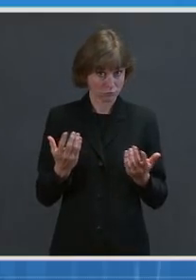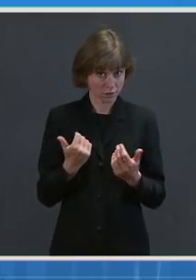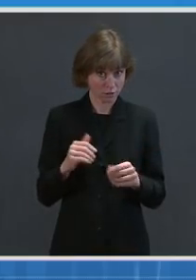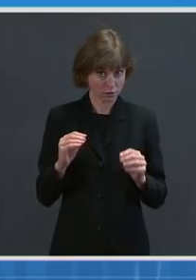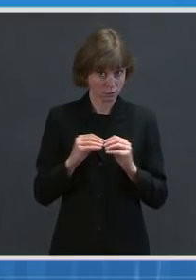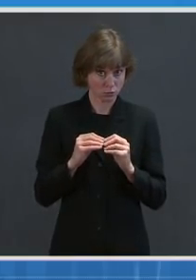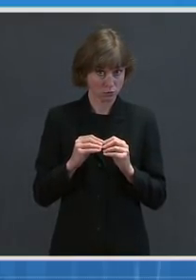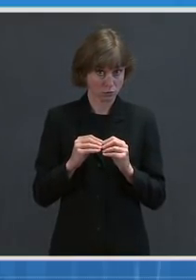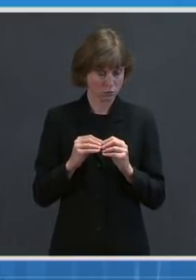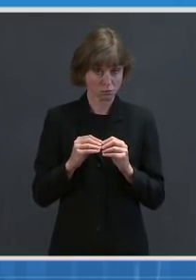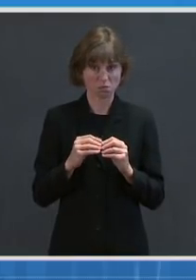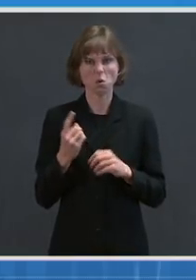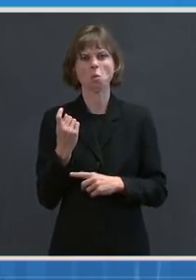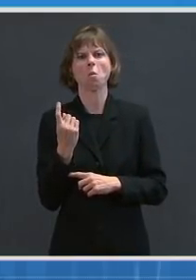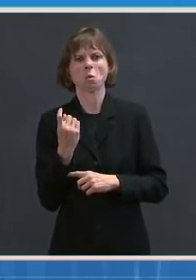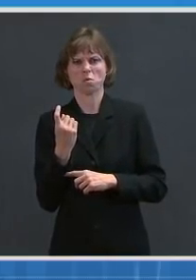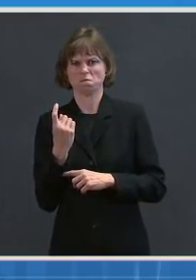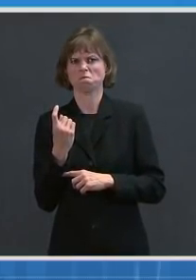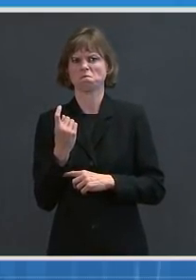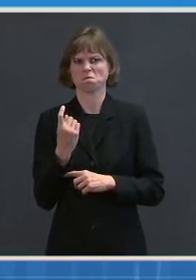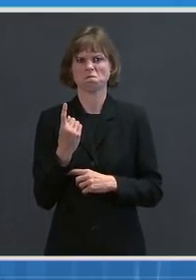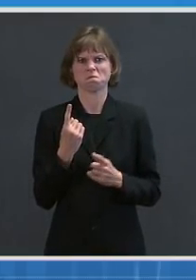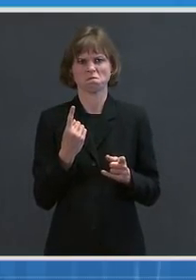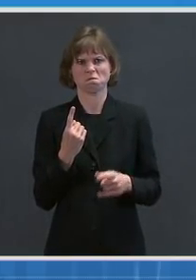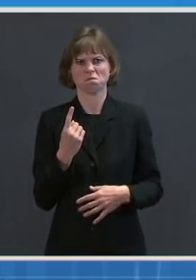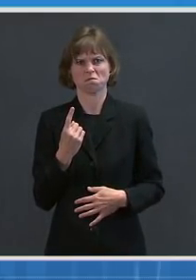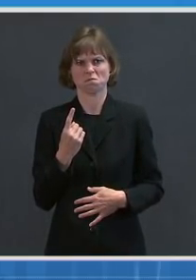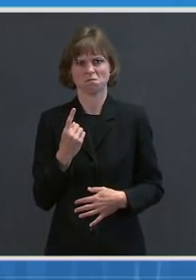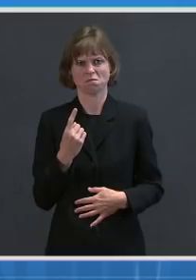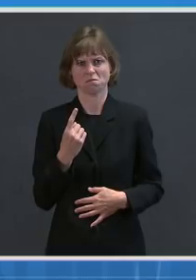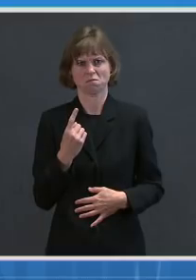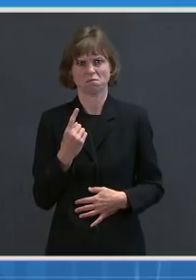Moderator: We can do one more. We'll go to Chris Megerian at the Los Angeles Times.